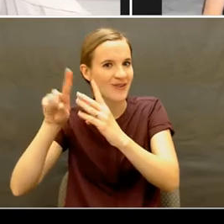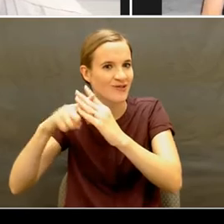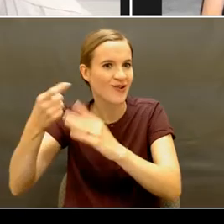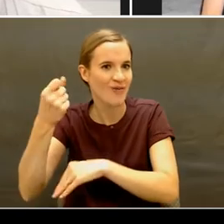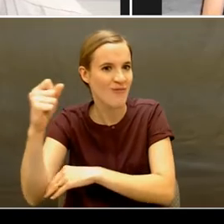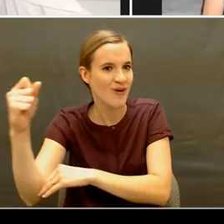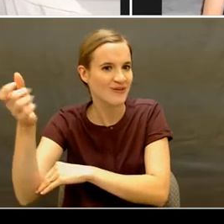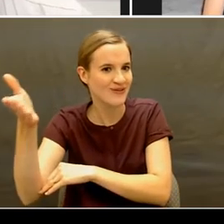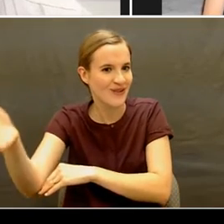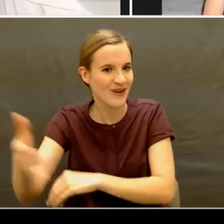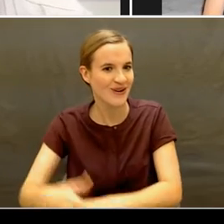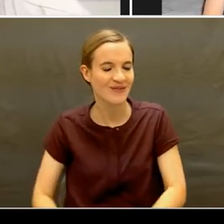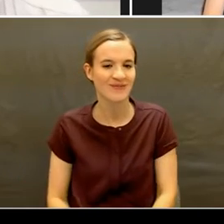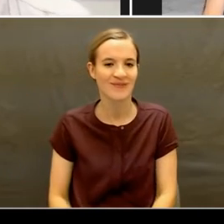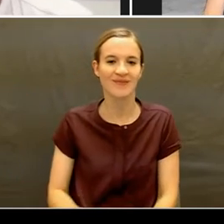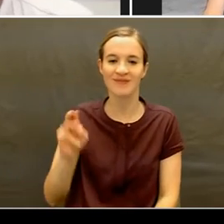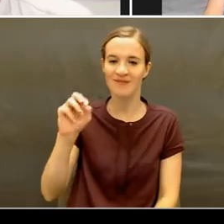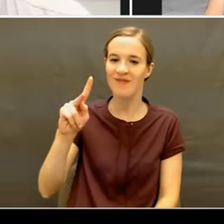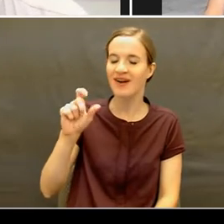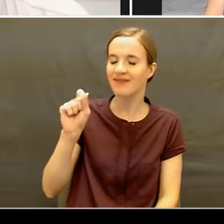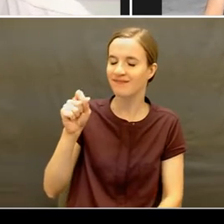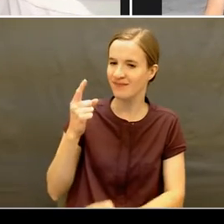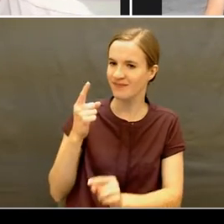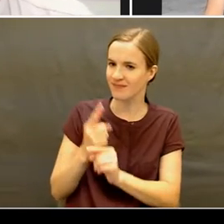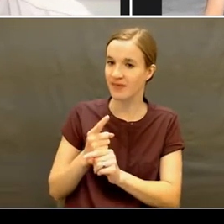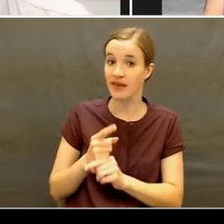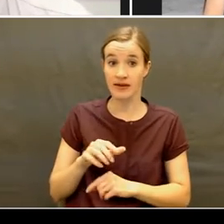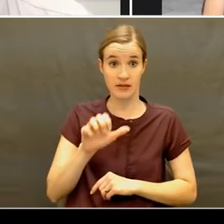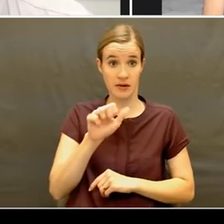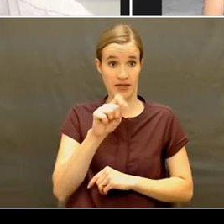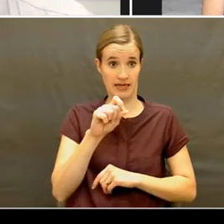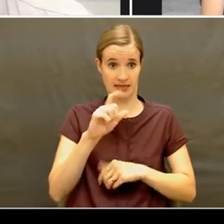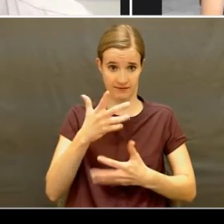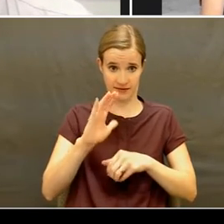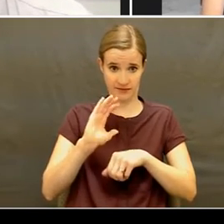Mark: but what we found so we got the ADA it was passed and then of course we had regulations